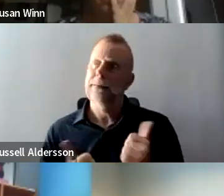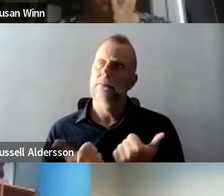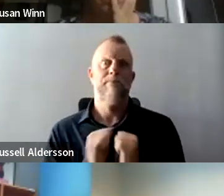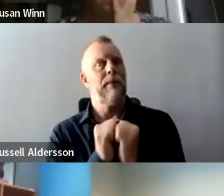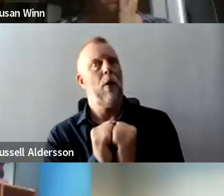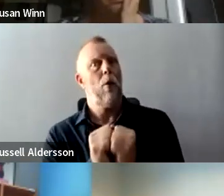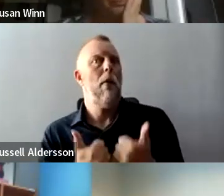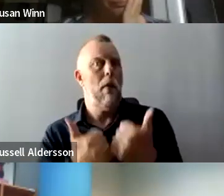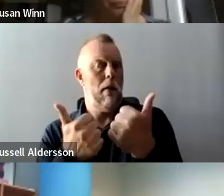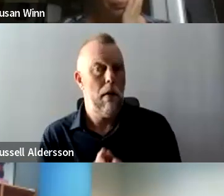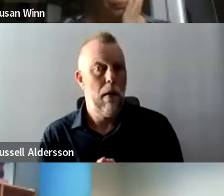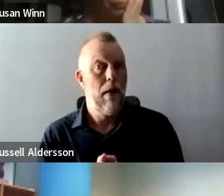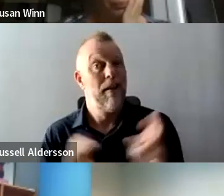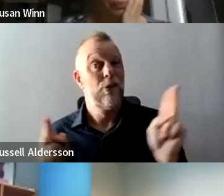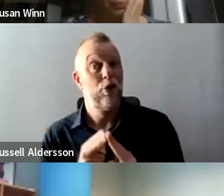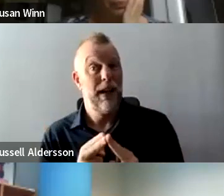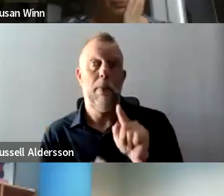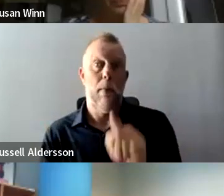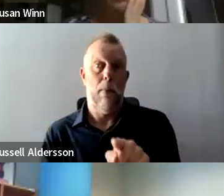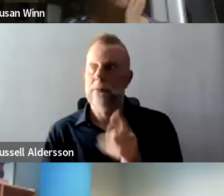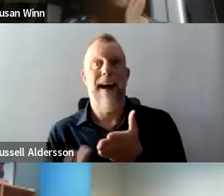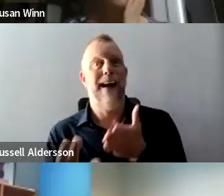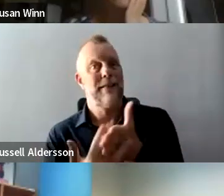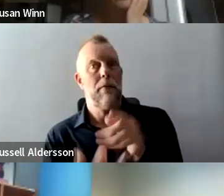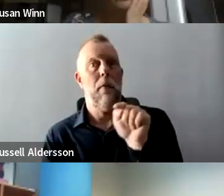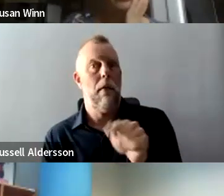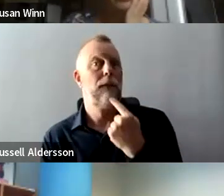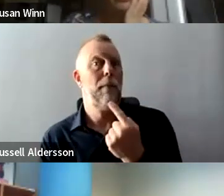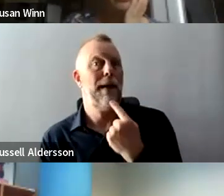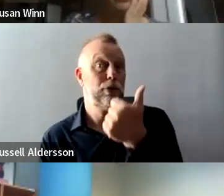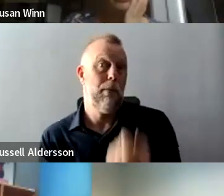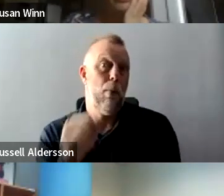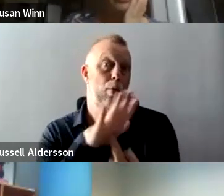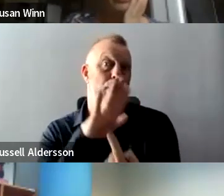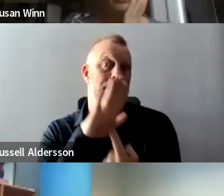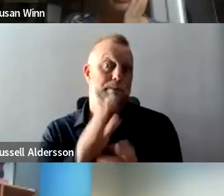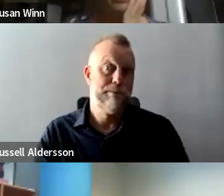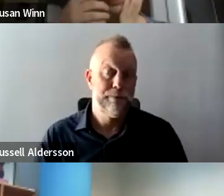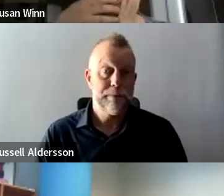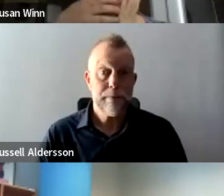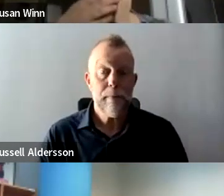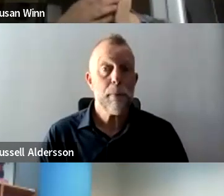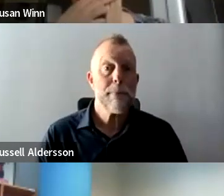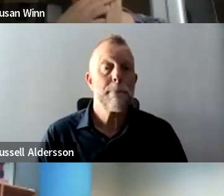A very cheap but important resource for them.